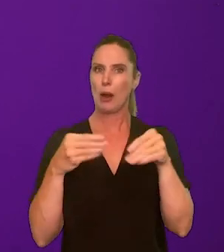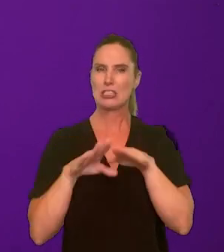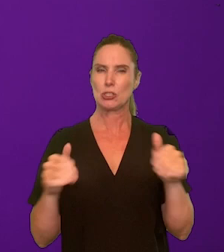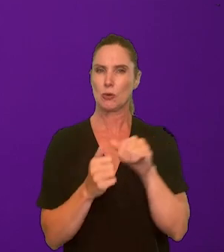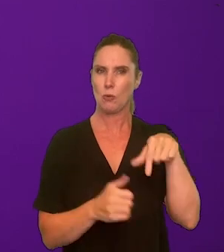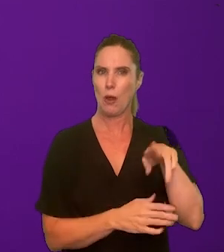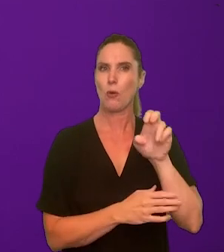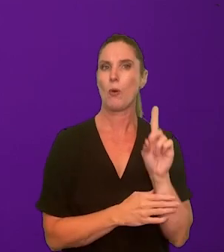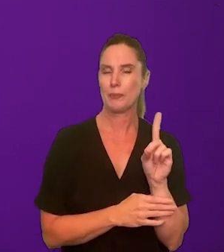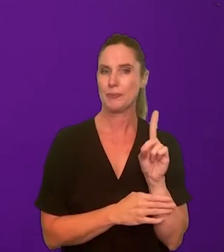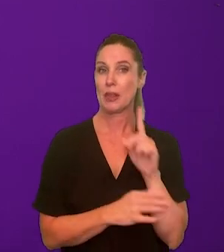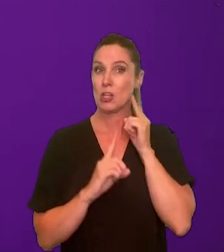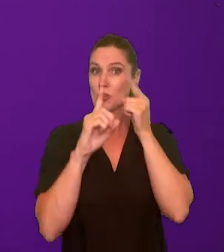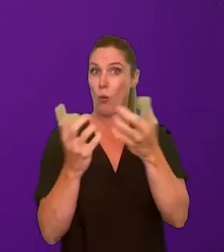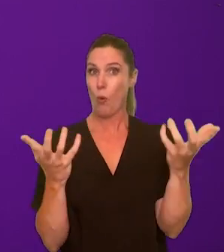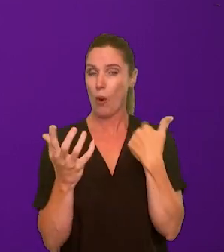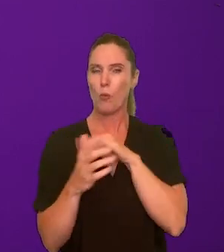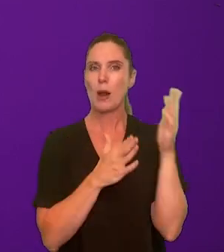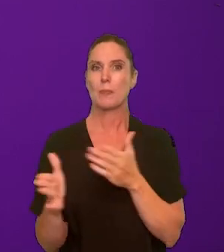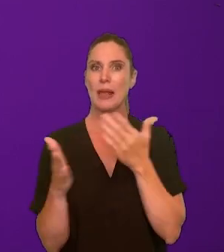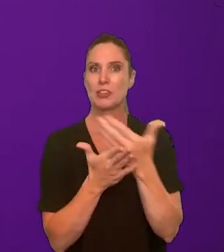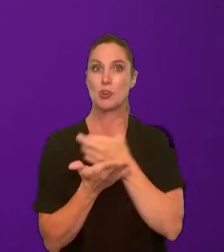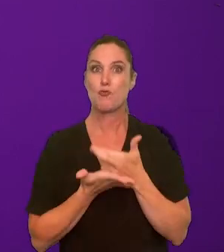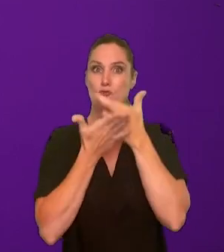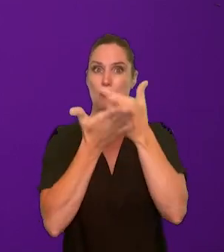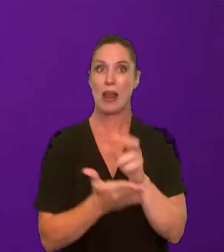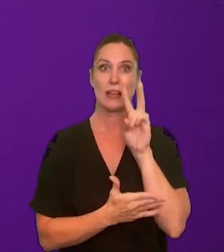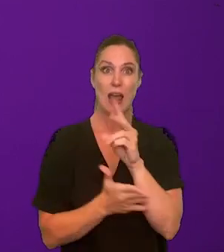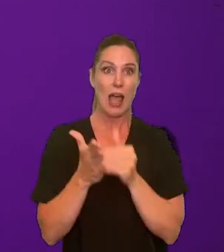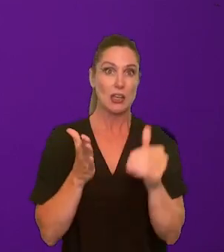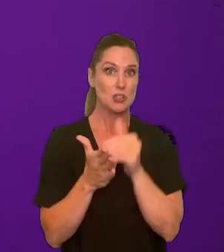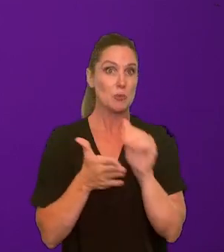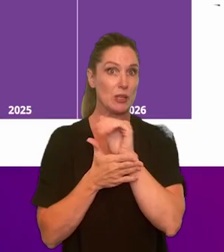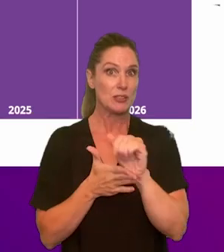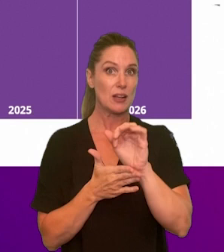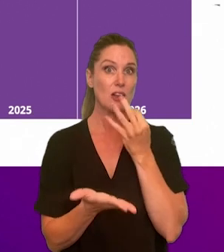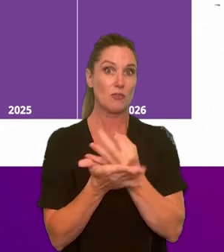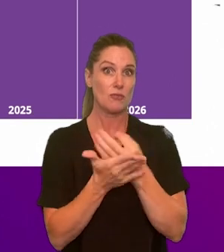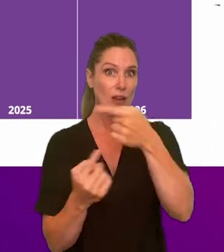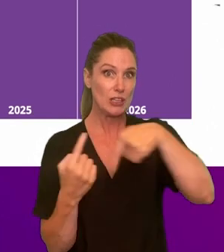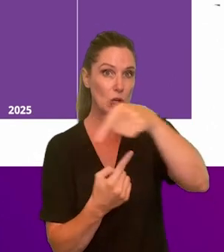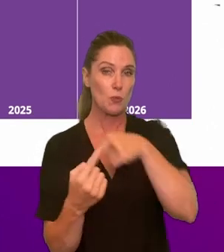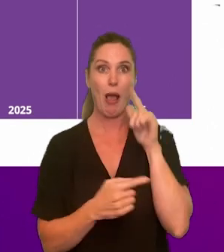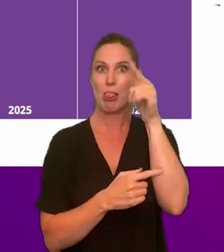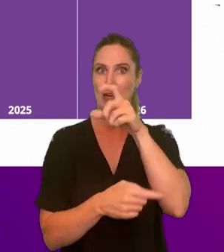In order to achieve this, we're planning to raise a $2 million funding round later this year. If you're a passionate investor